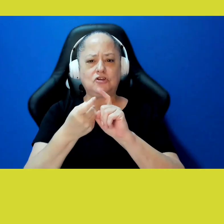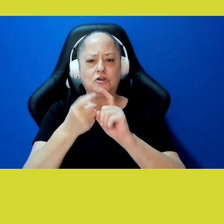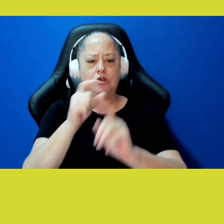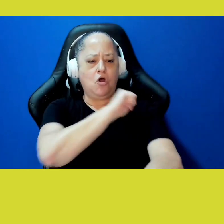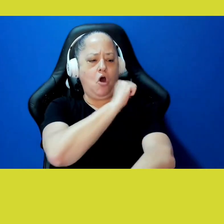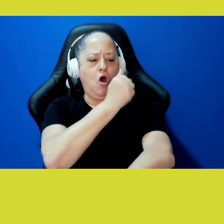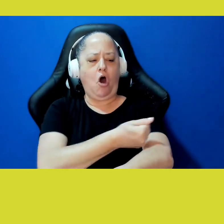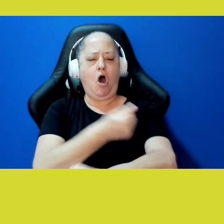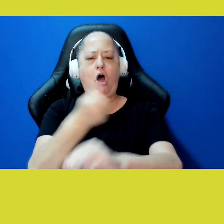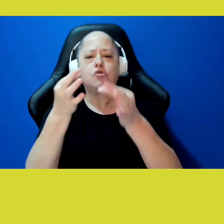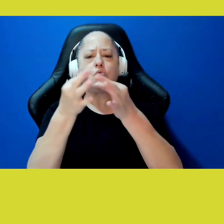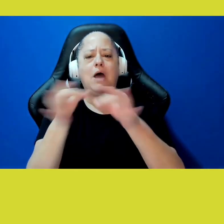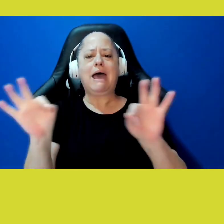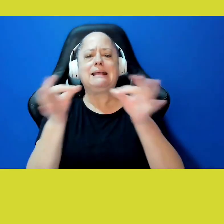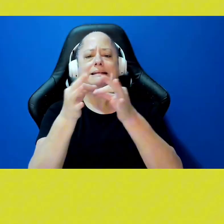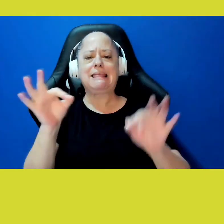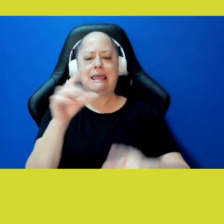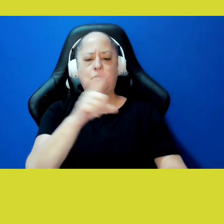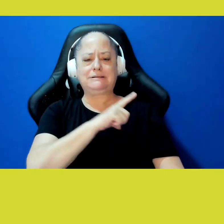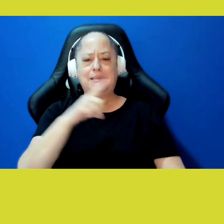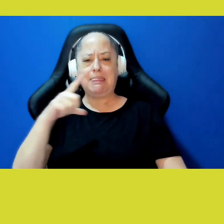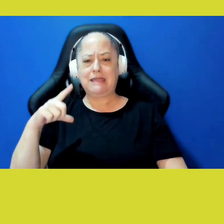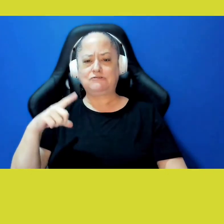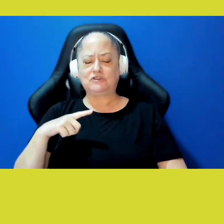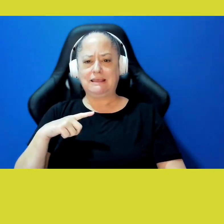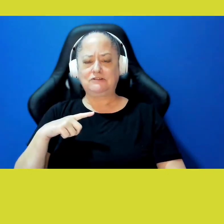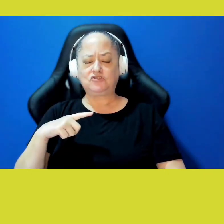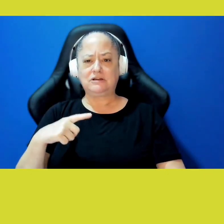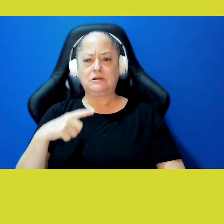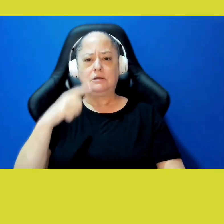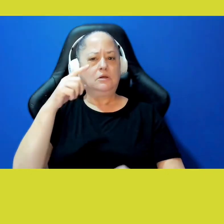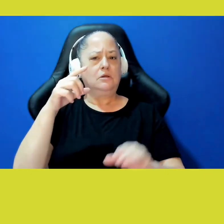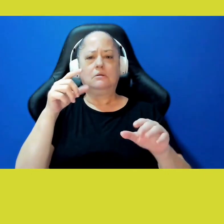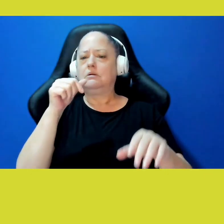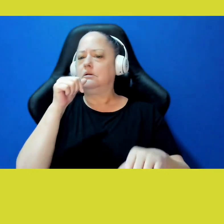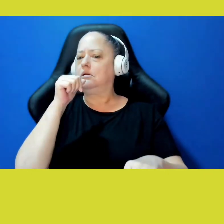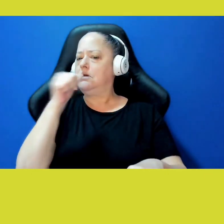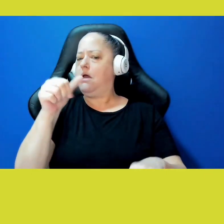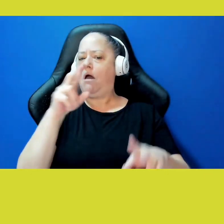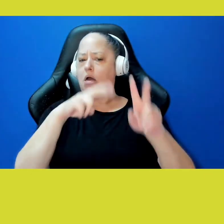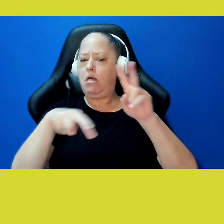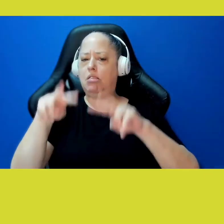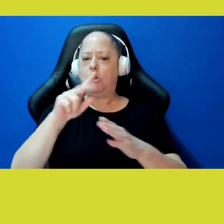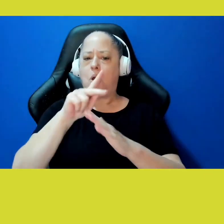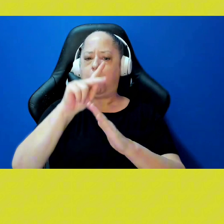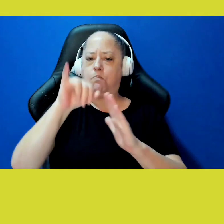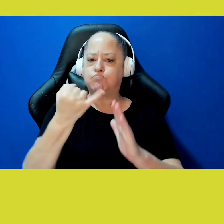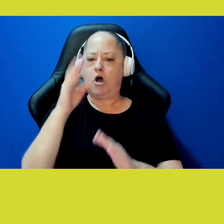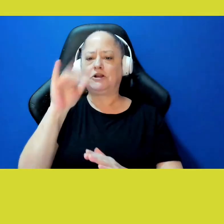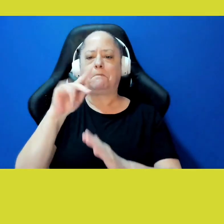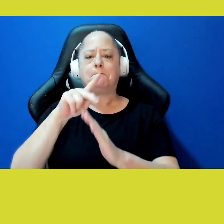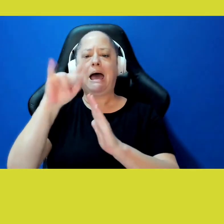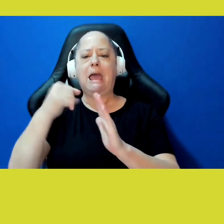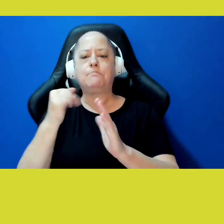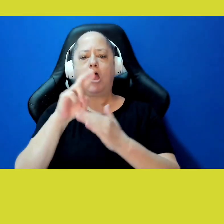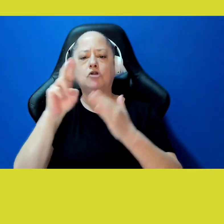and the legislation no longer looked at project by project outcomes, it looked at system level outcomes,